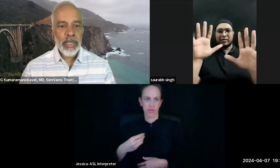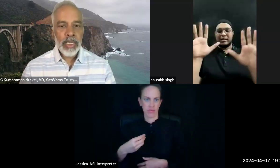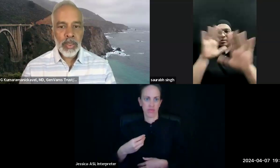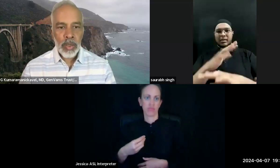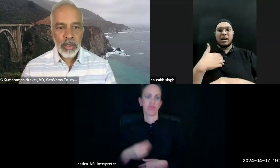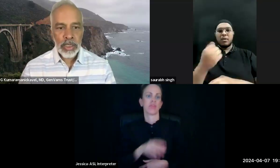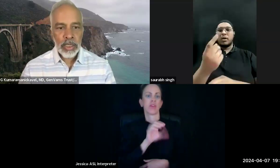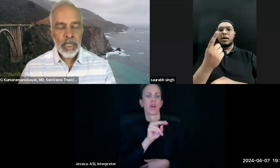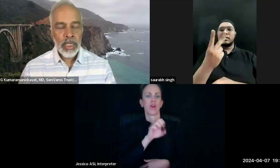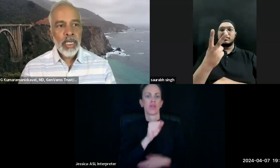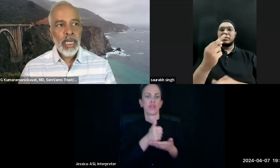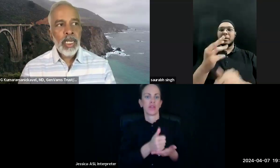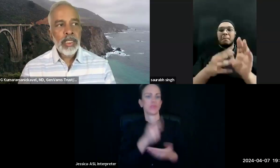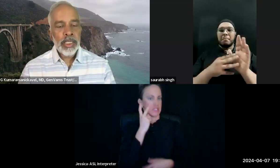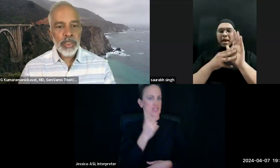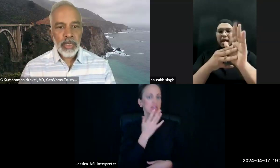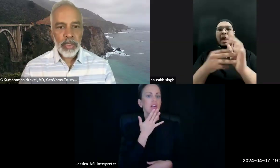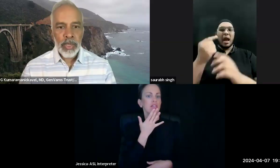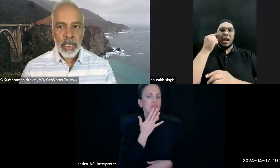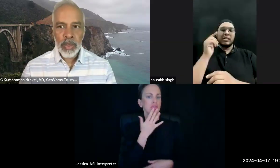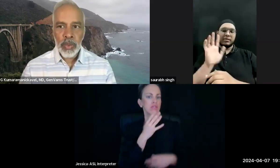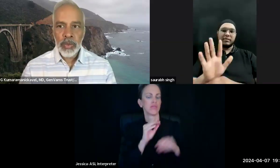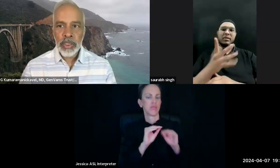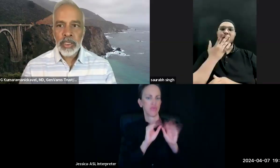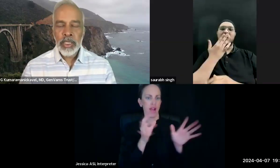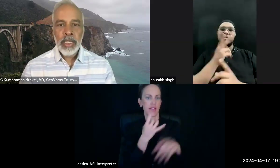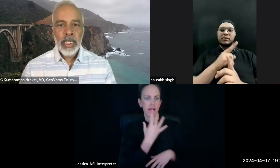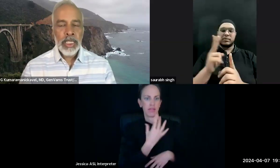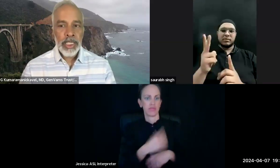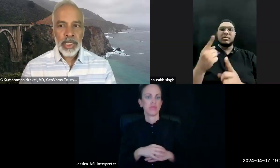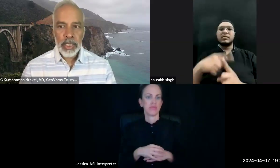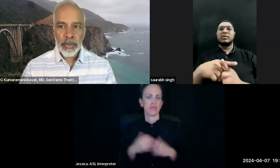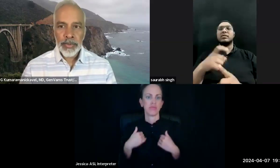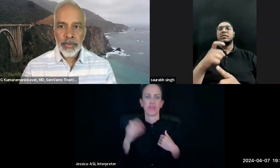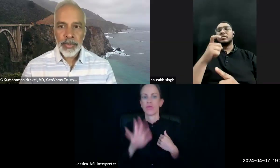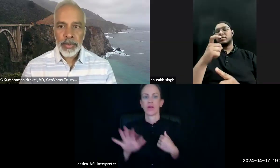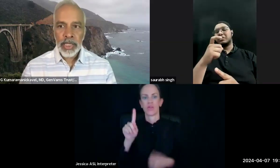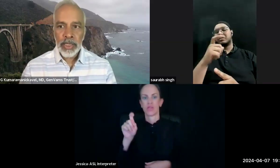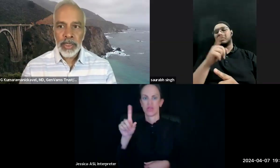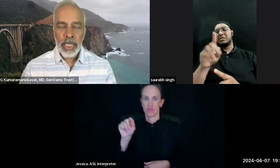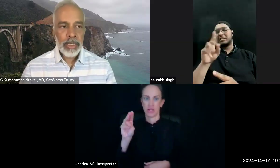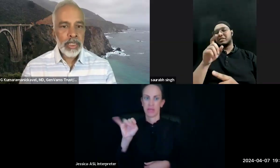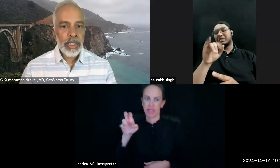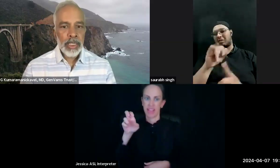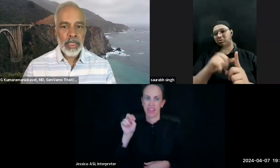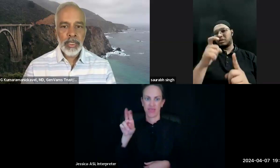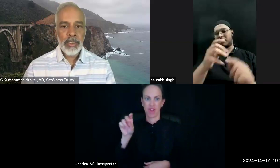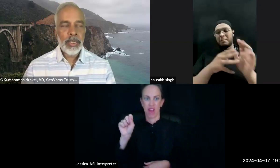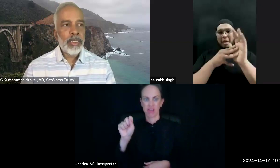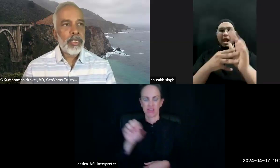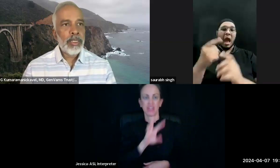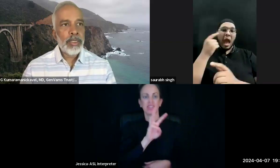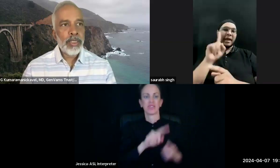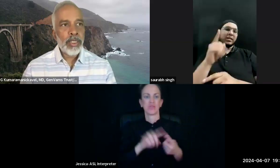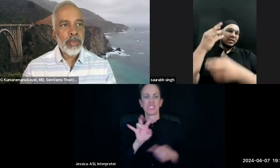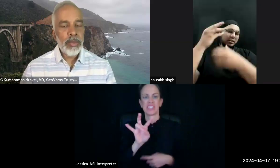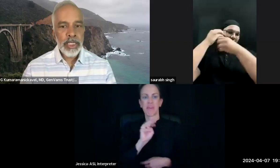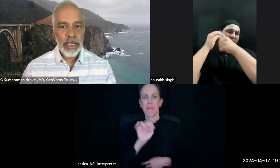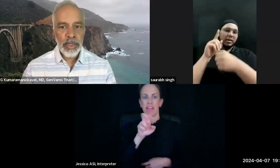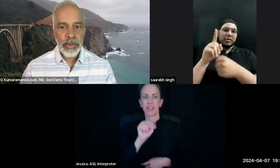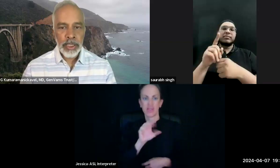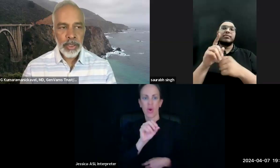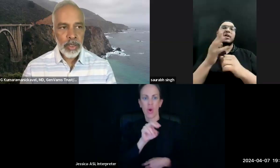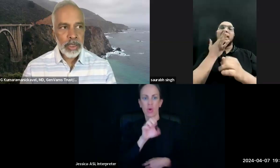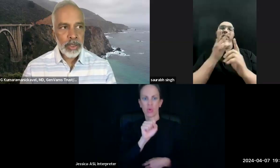million rods and 6 to7 million cones in each eye. So that's the accountability of these rods and